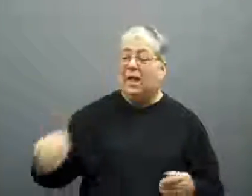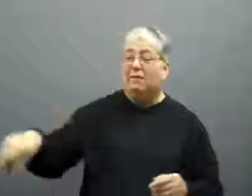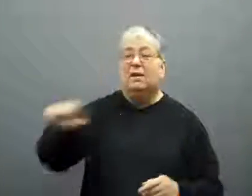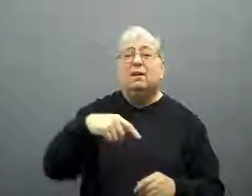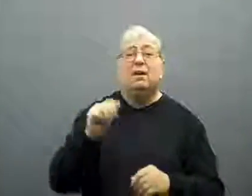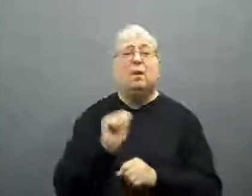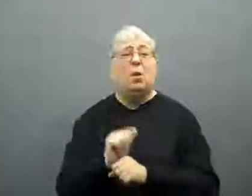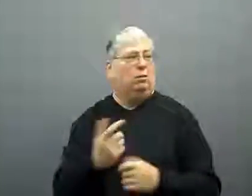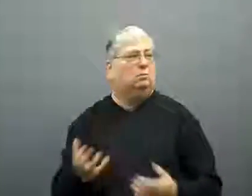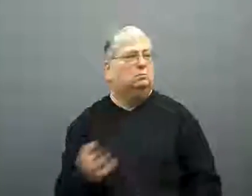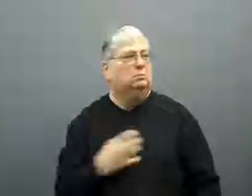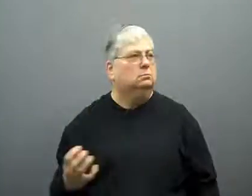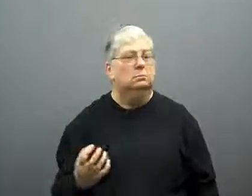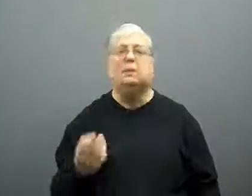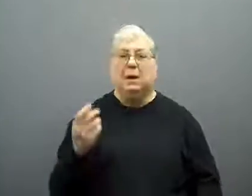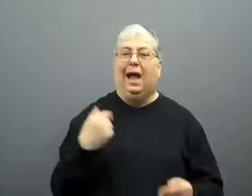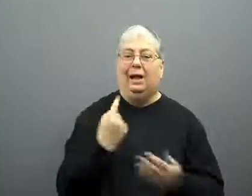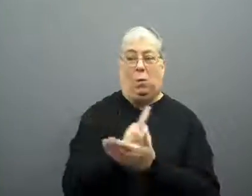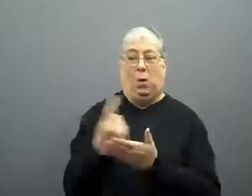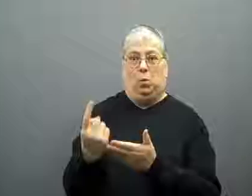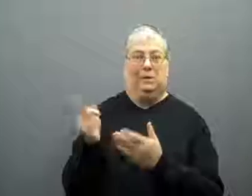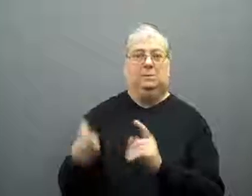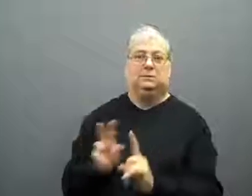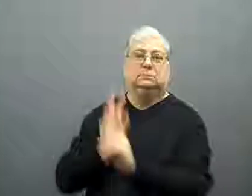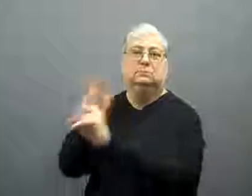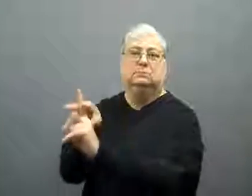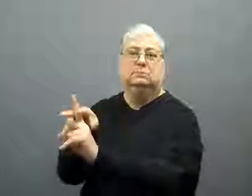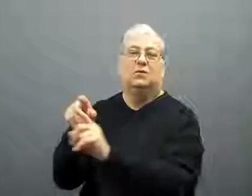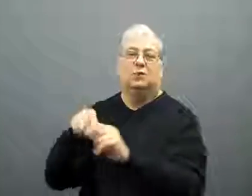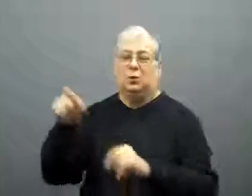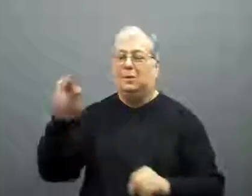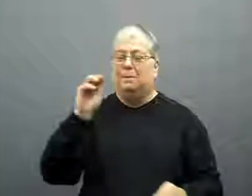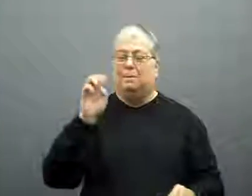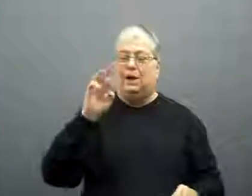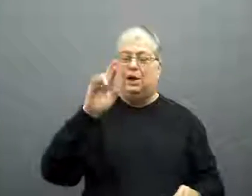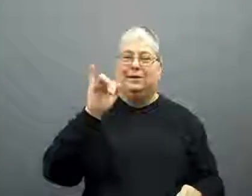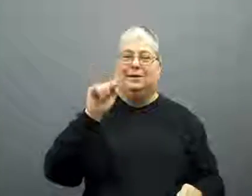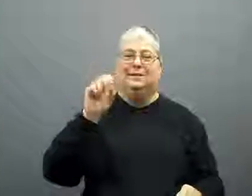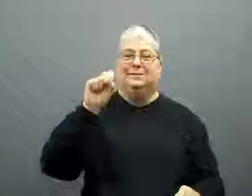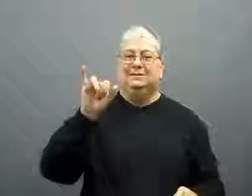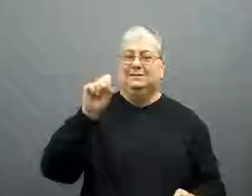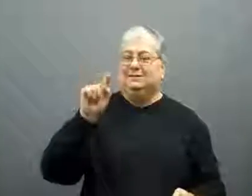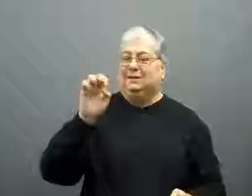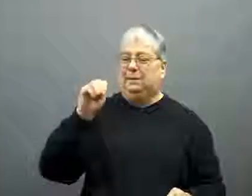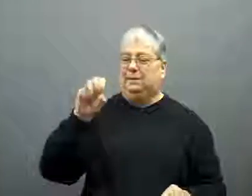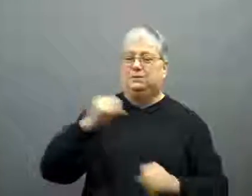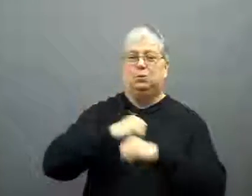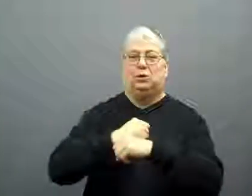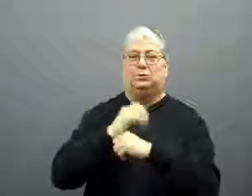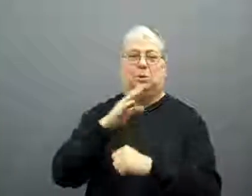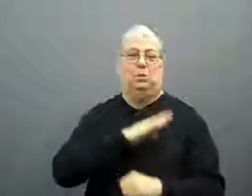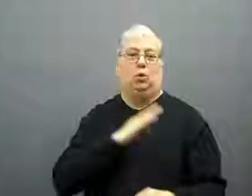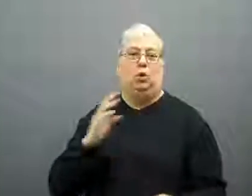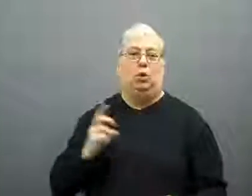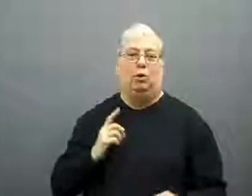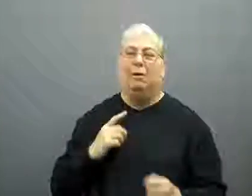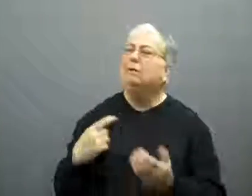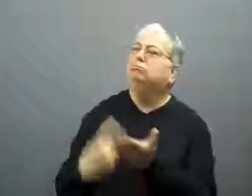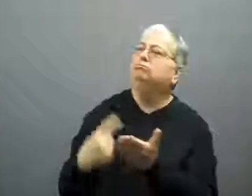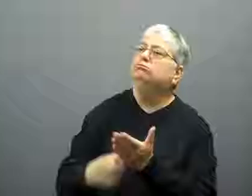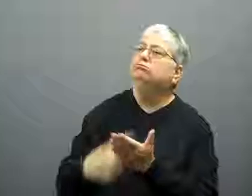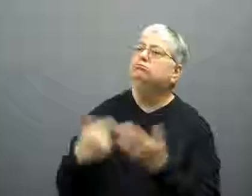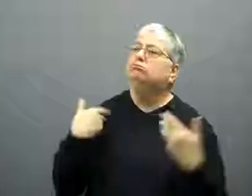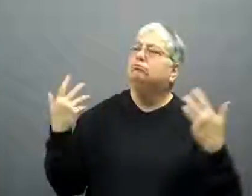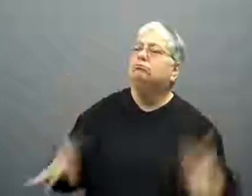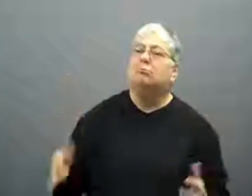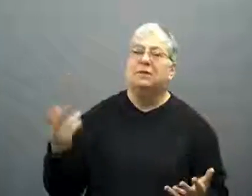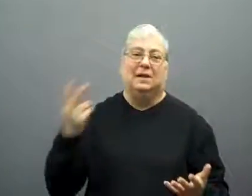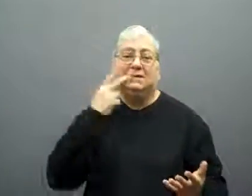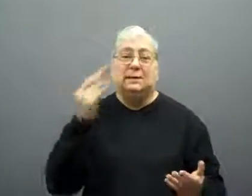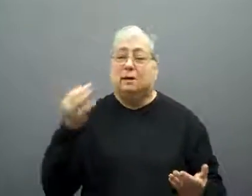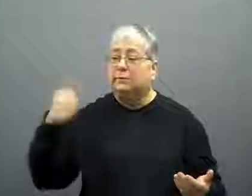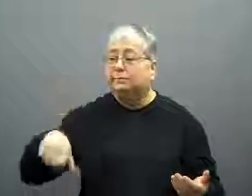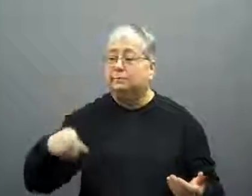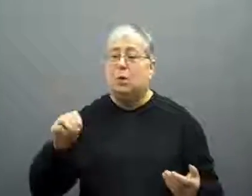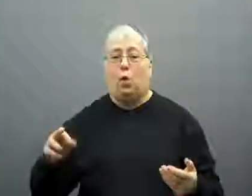The employees have a week to appeal to the Merit Systems Protection Board.